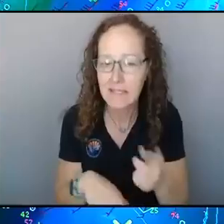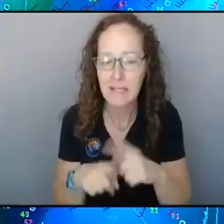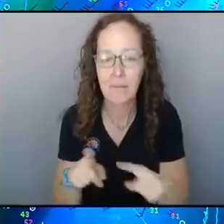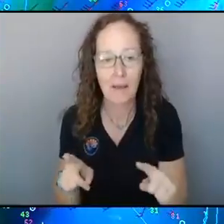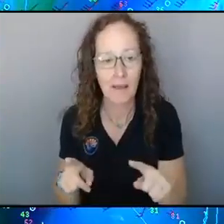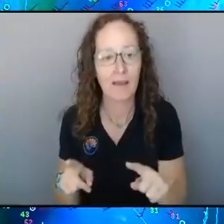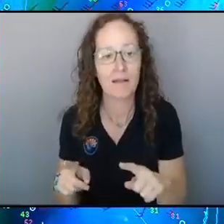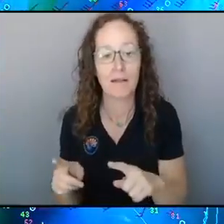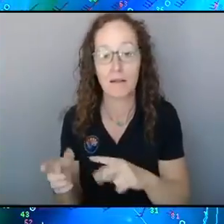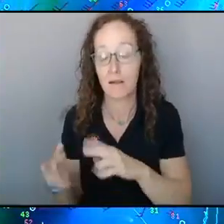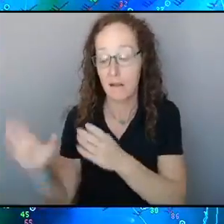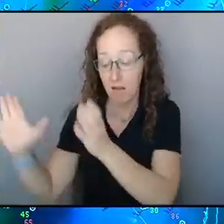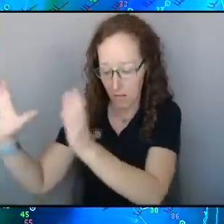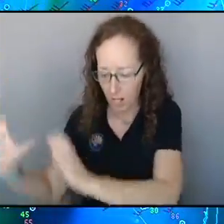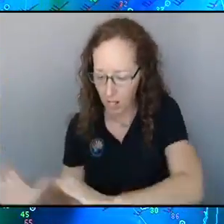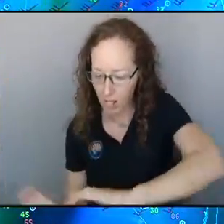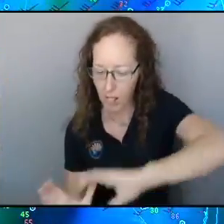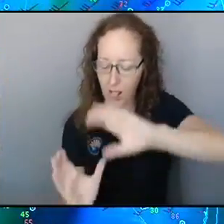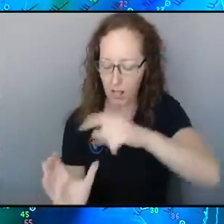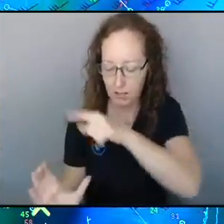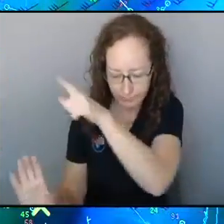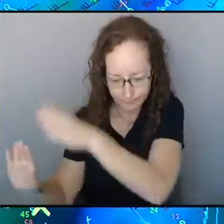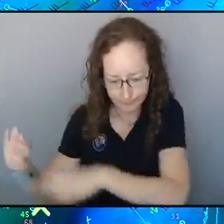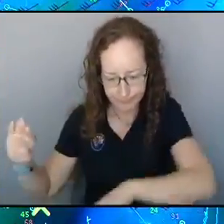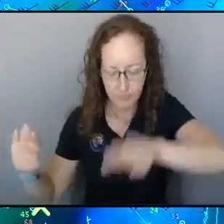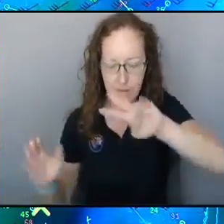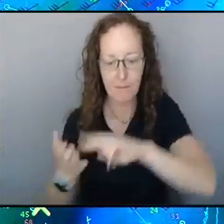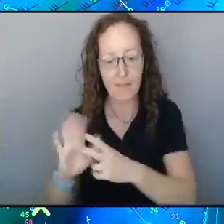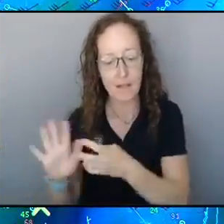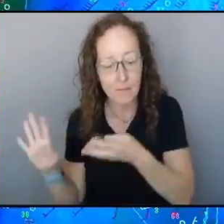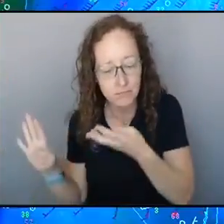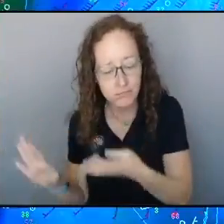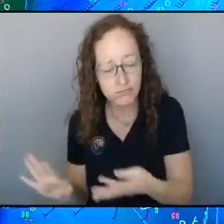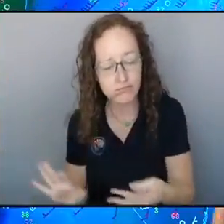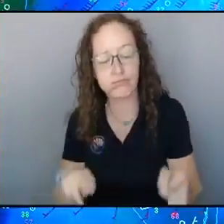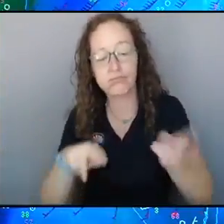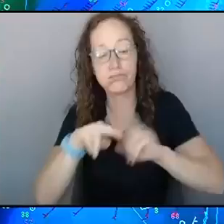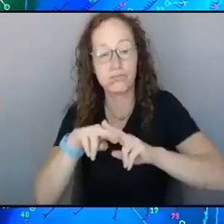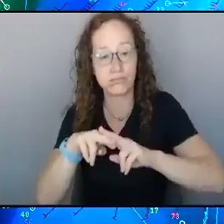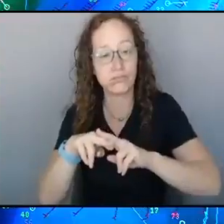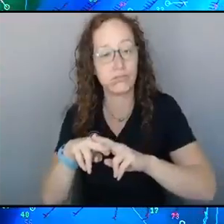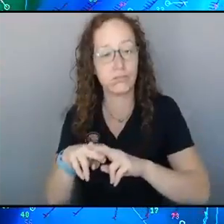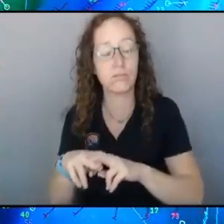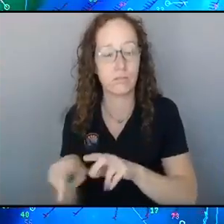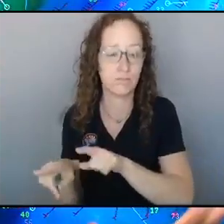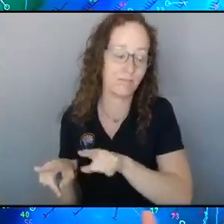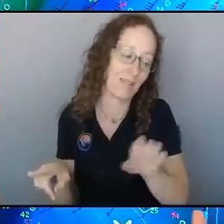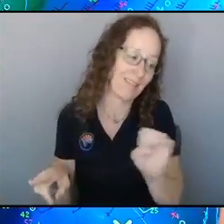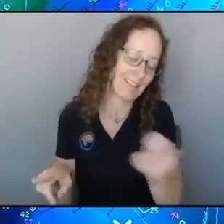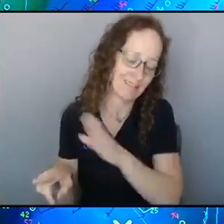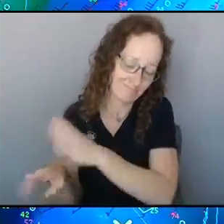along the eastern periphery of this trough and so with that